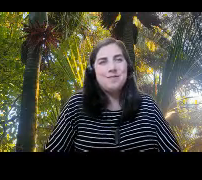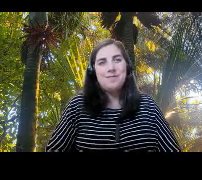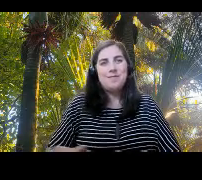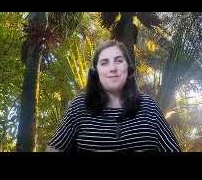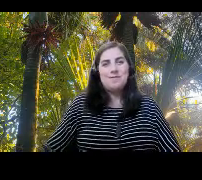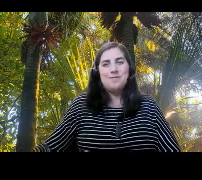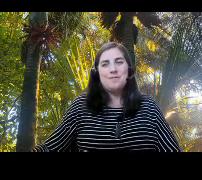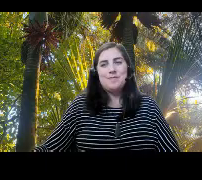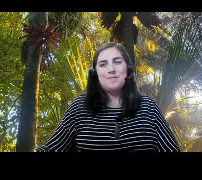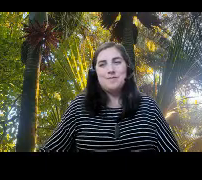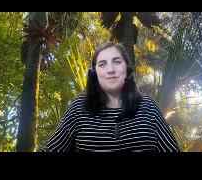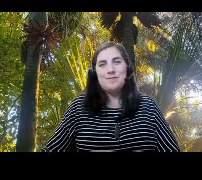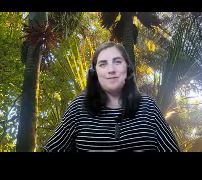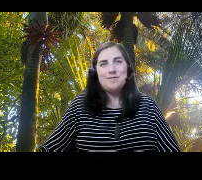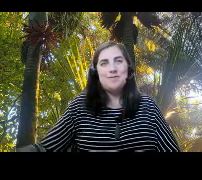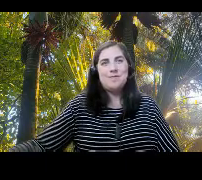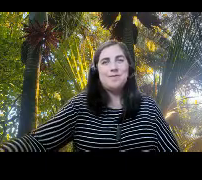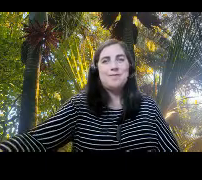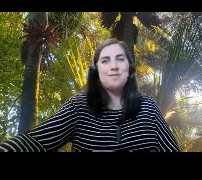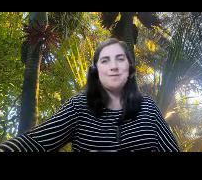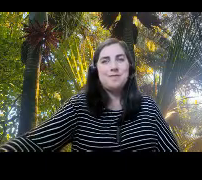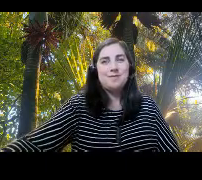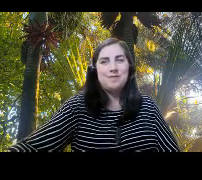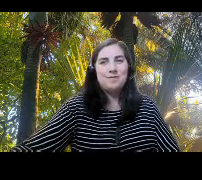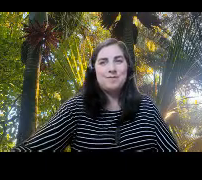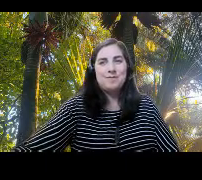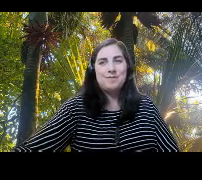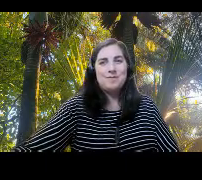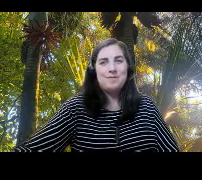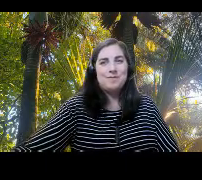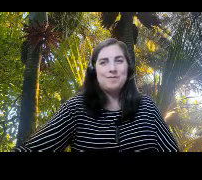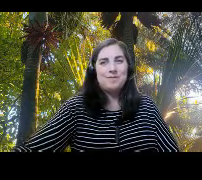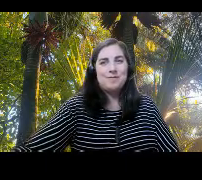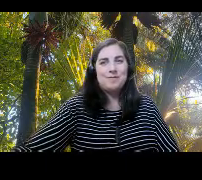But as Jacqui said also, there is some evidence that there are specific benefits